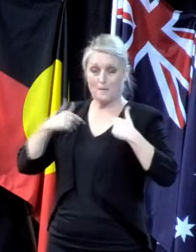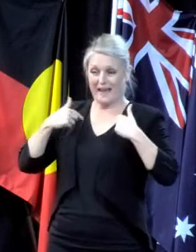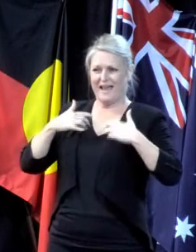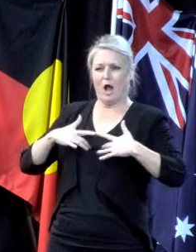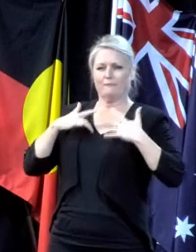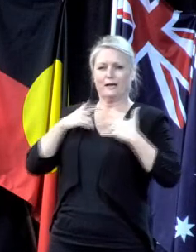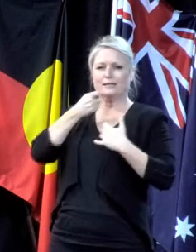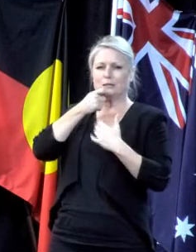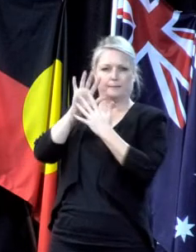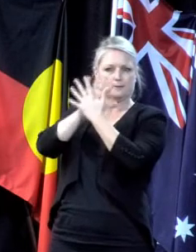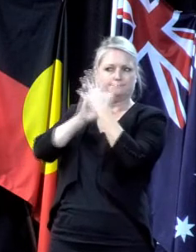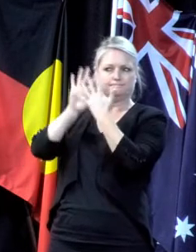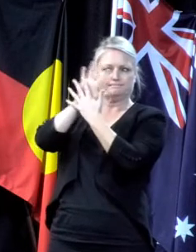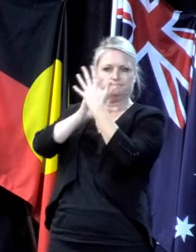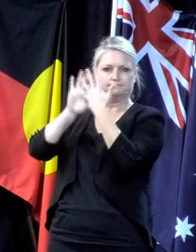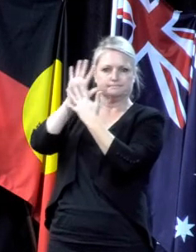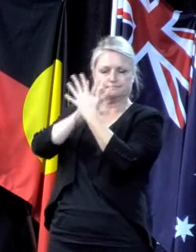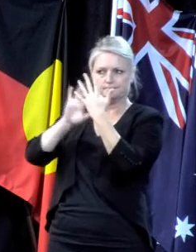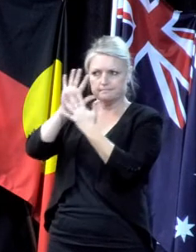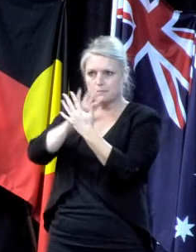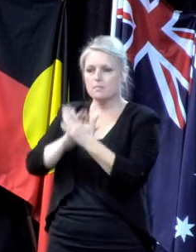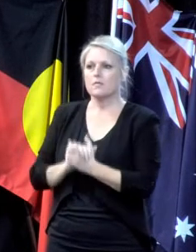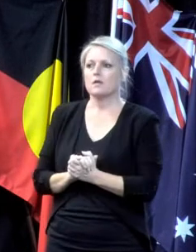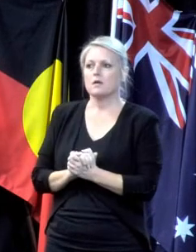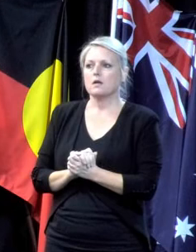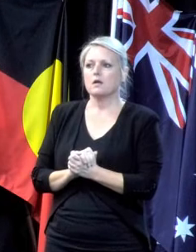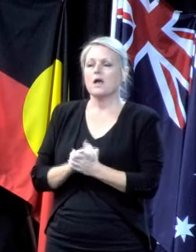Someone that’s – that’s supporting you with curriculum requirements,